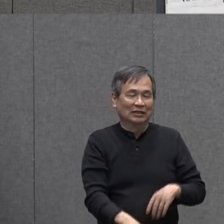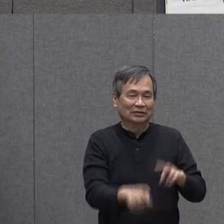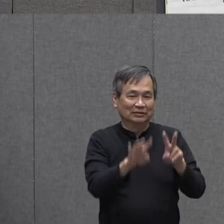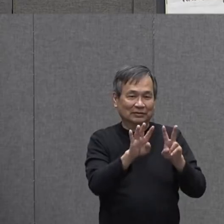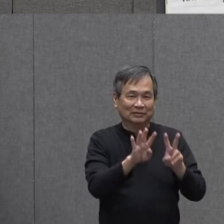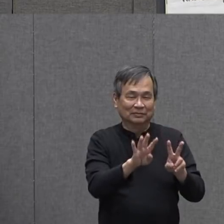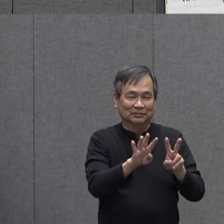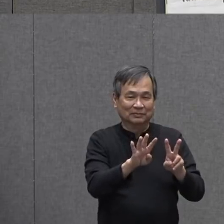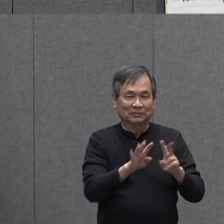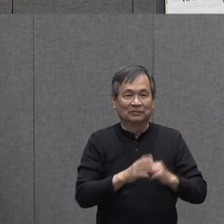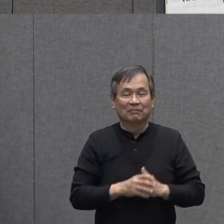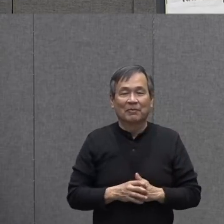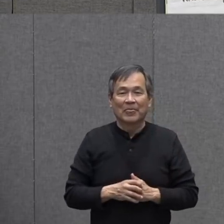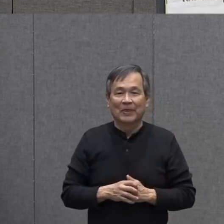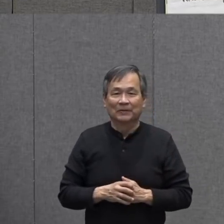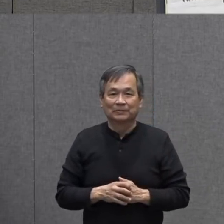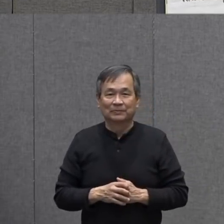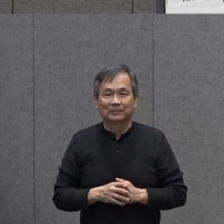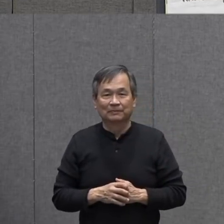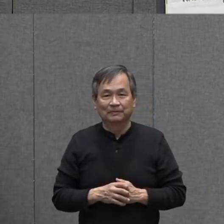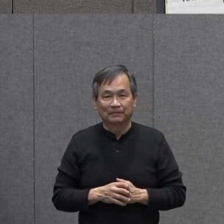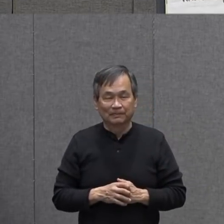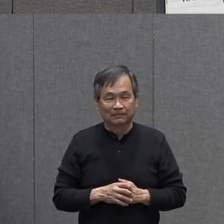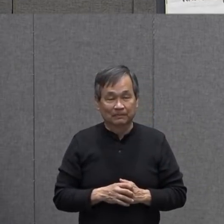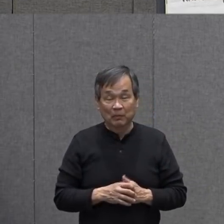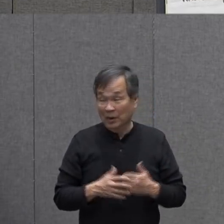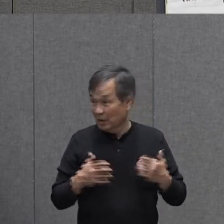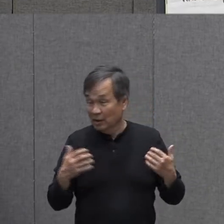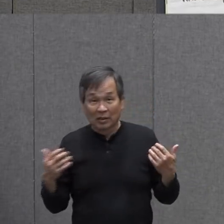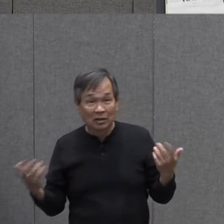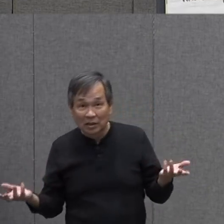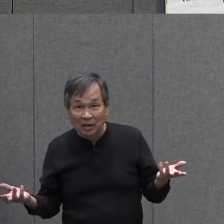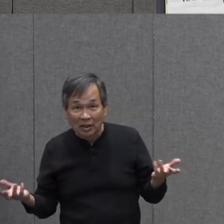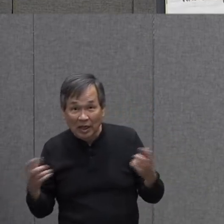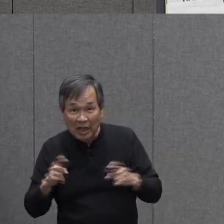So I'm gonna put that four there. And then what happens last?